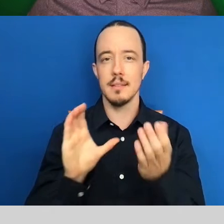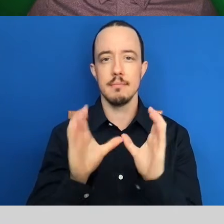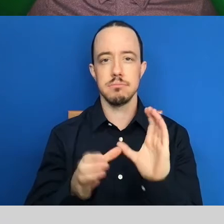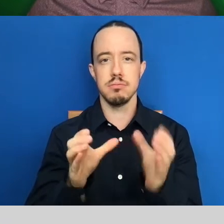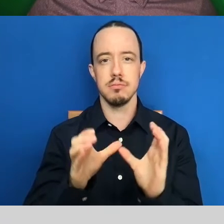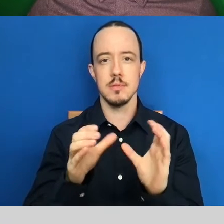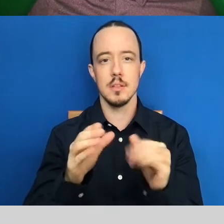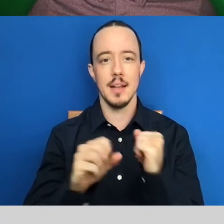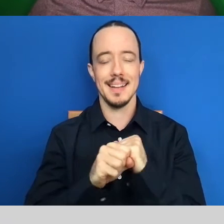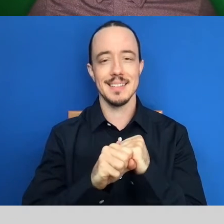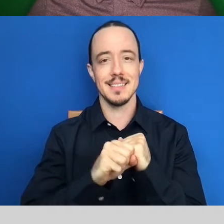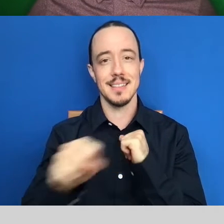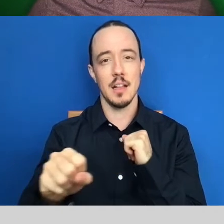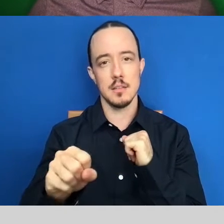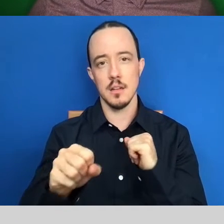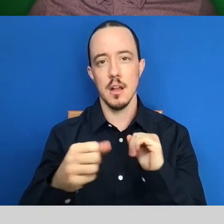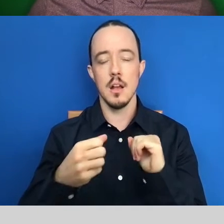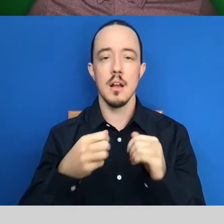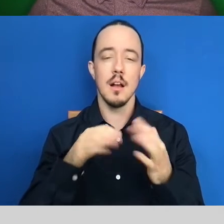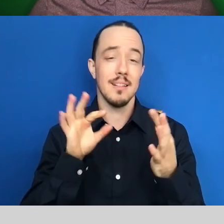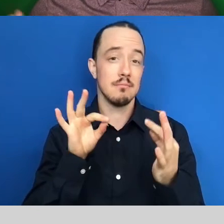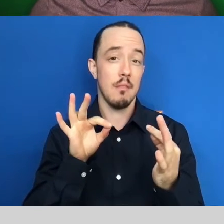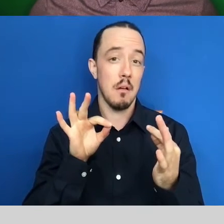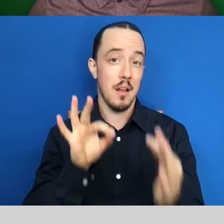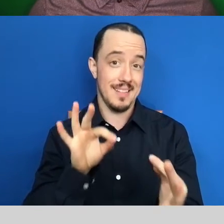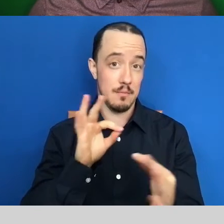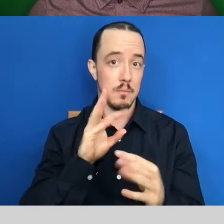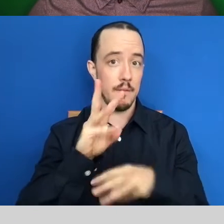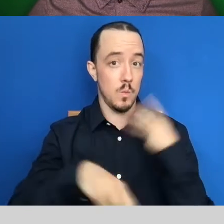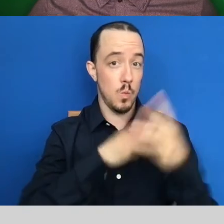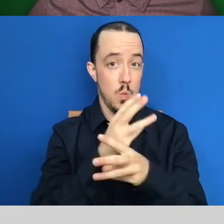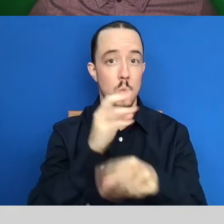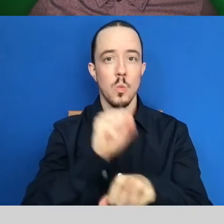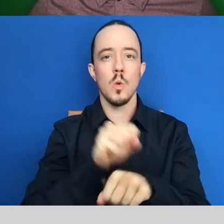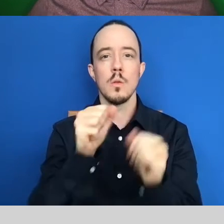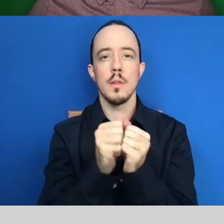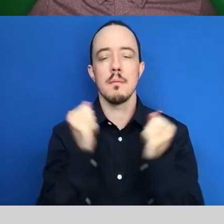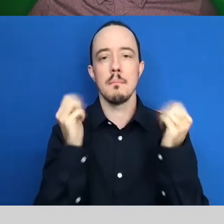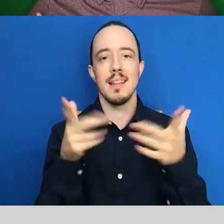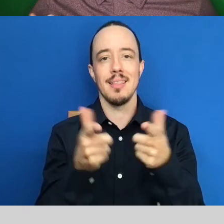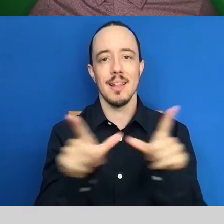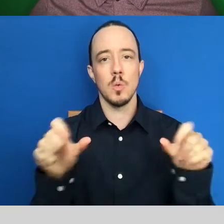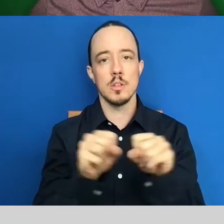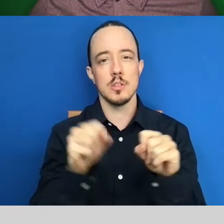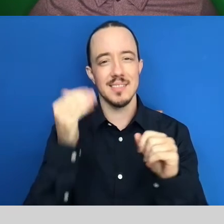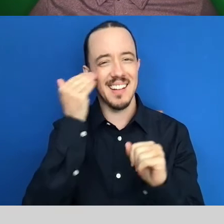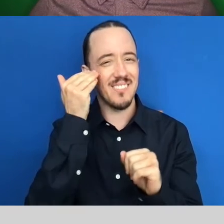We need tools that we can configure and extend, ideally that work across many languages and that have knowledge